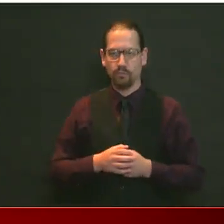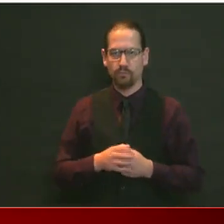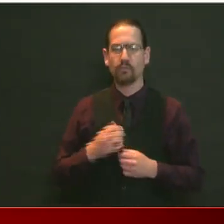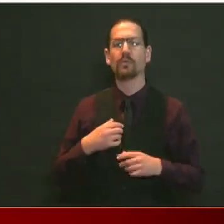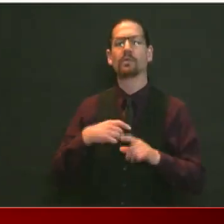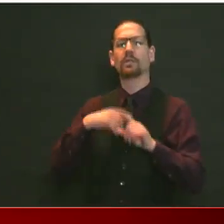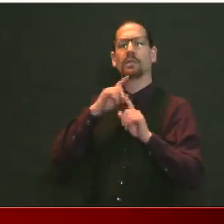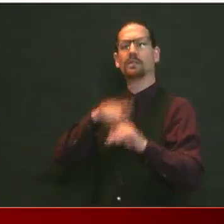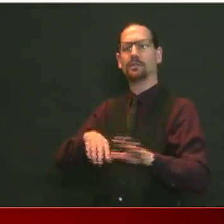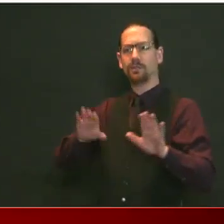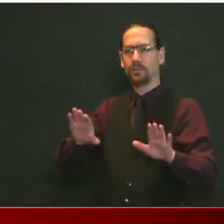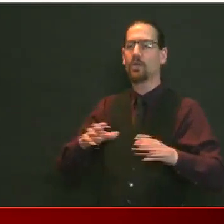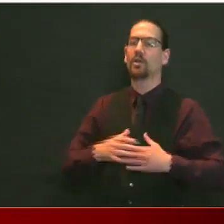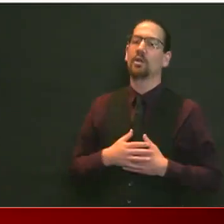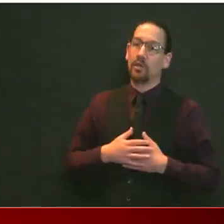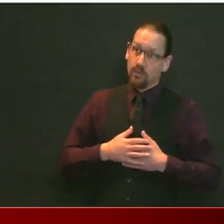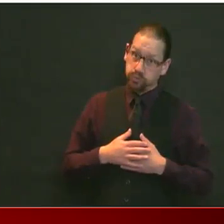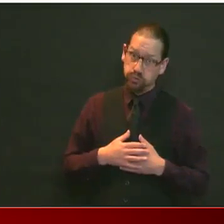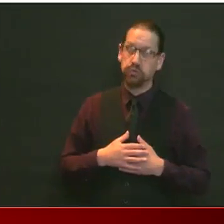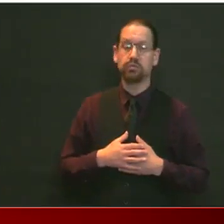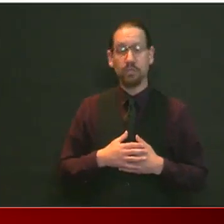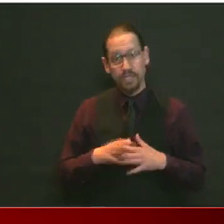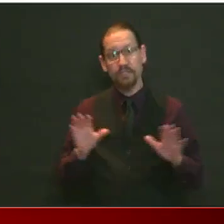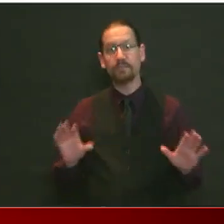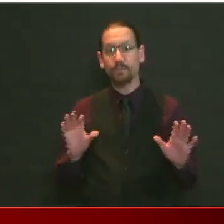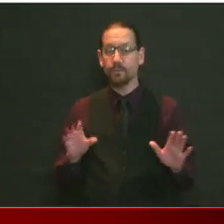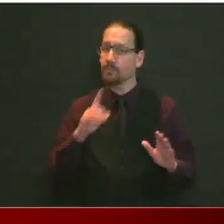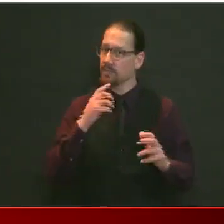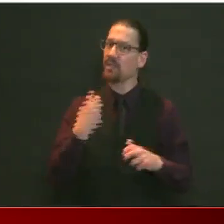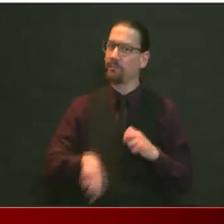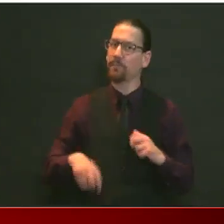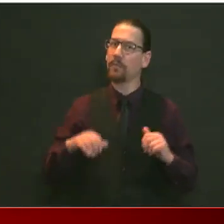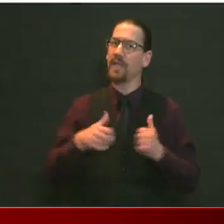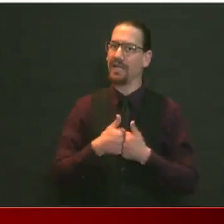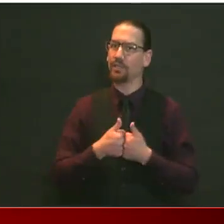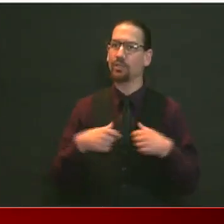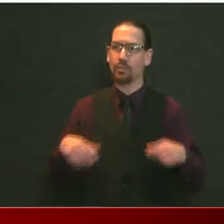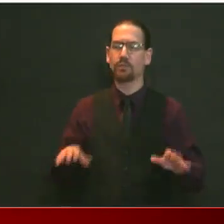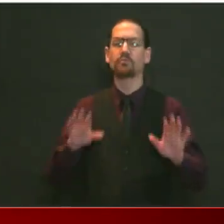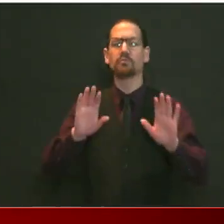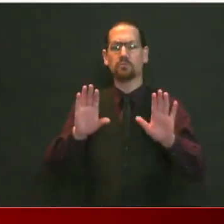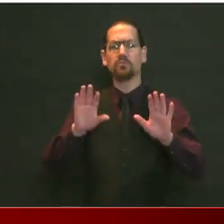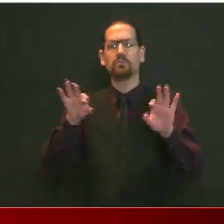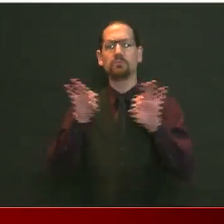YOU GUYS ARE GOING TO HANDLE IT? HERE'S WHAT I THINK.